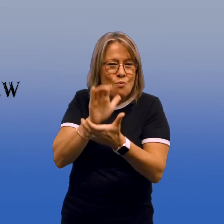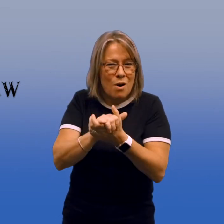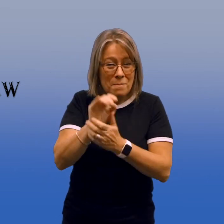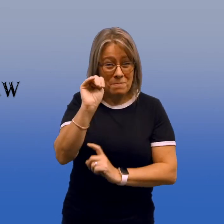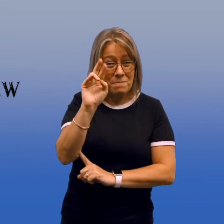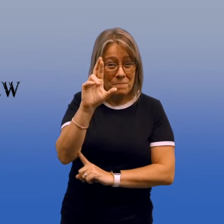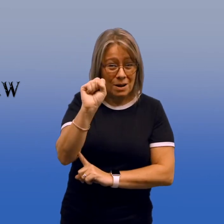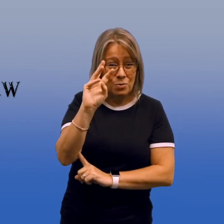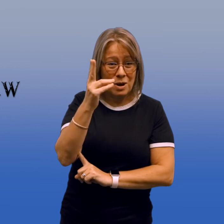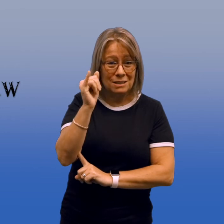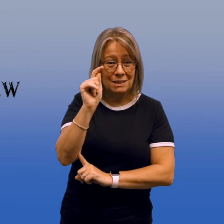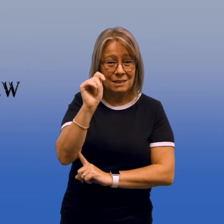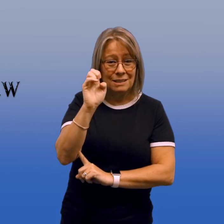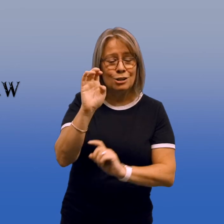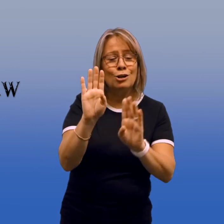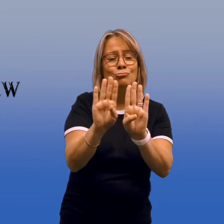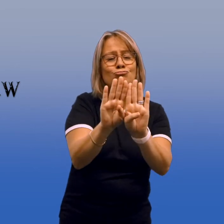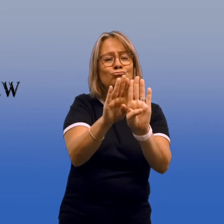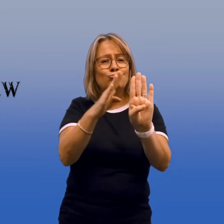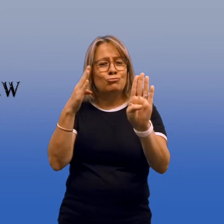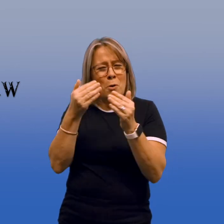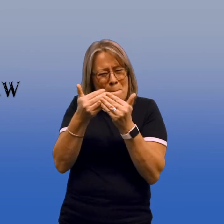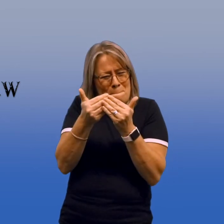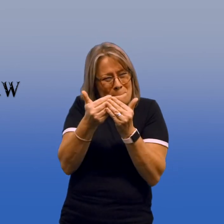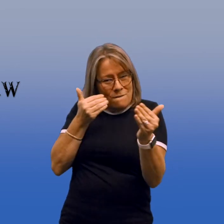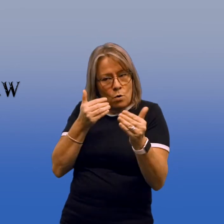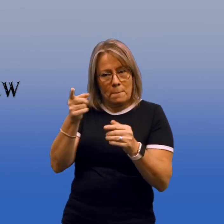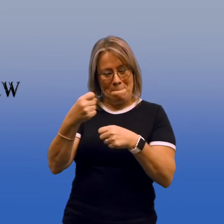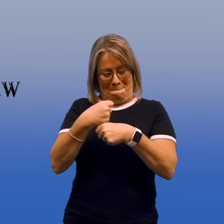And what would have happened, if Mrs. White had opened the door